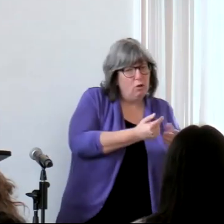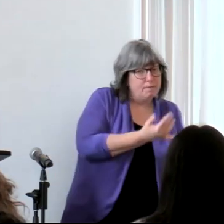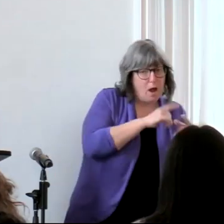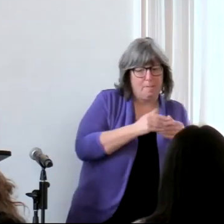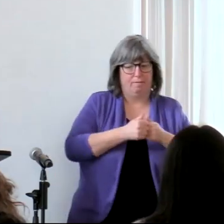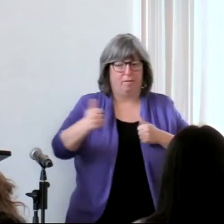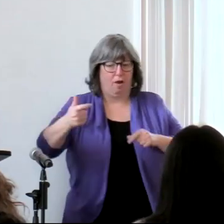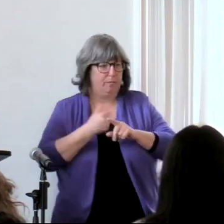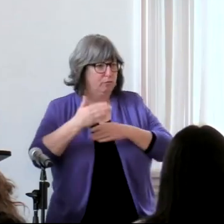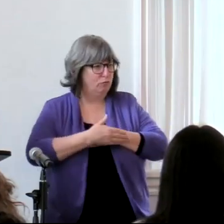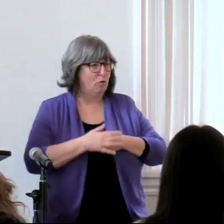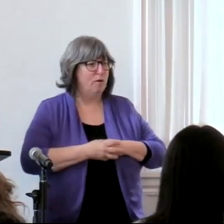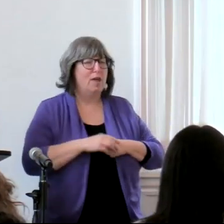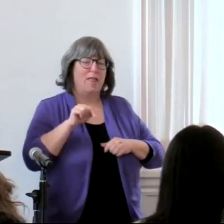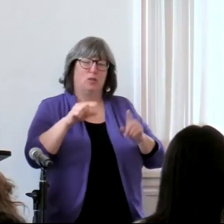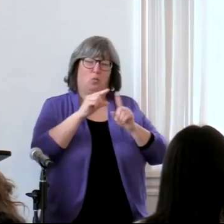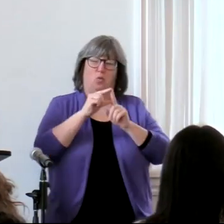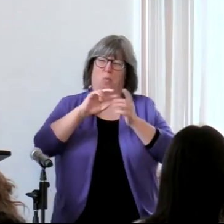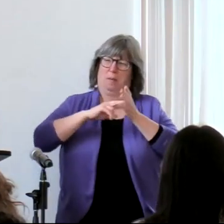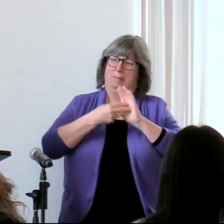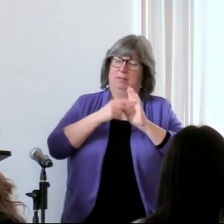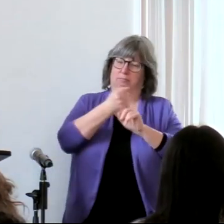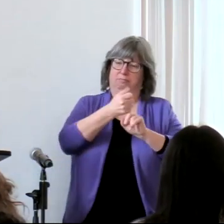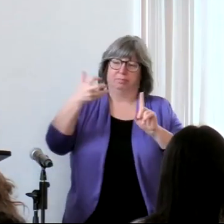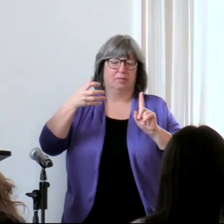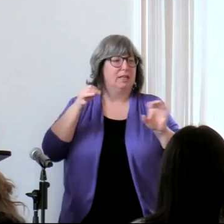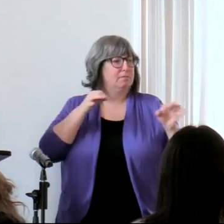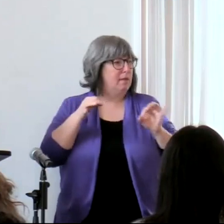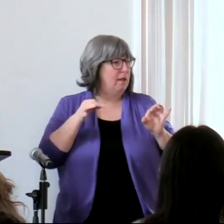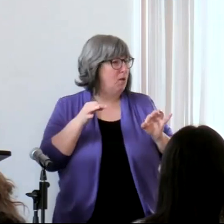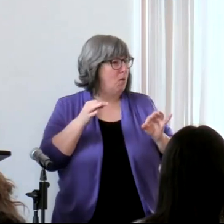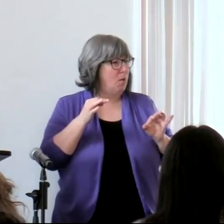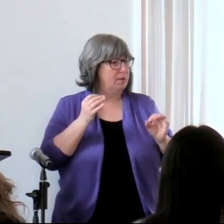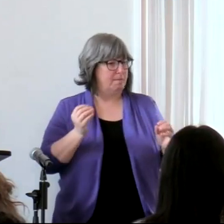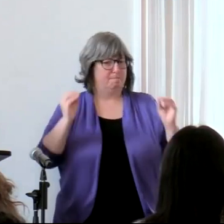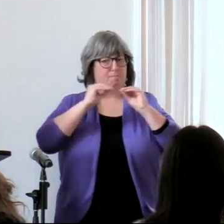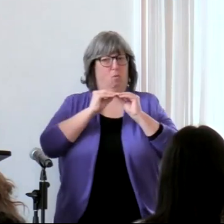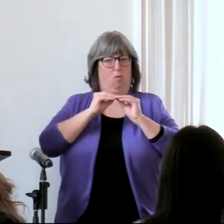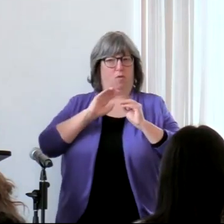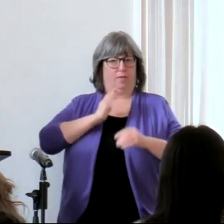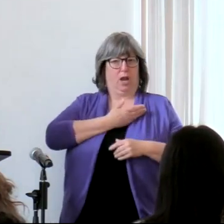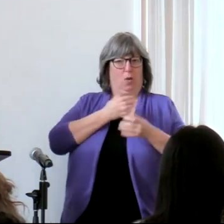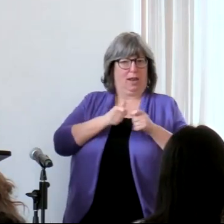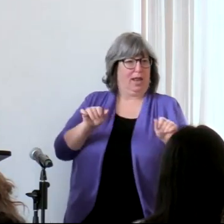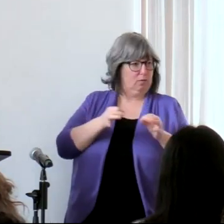I like to explain this word out so that people understand that it is so more in our language and traditions.